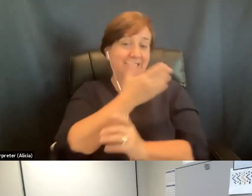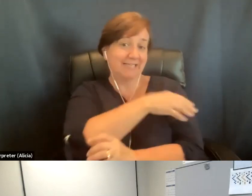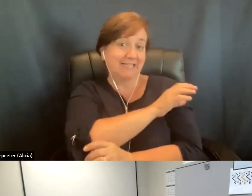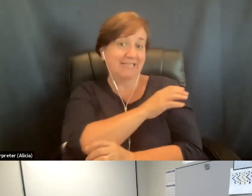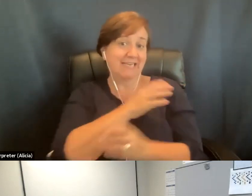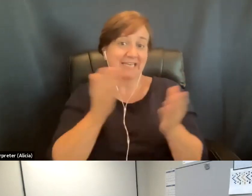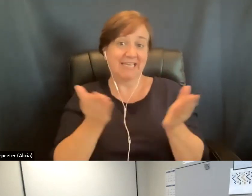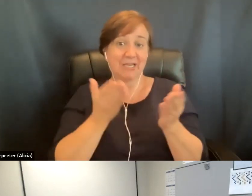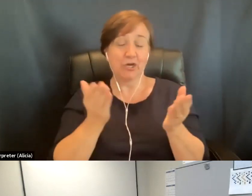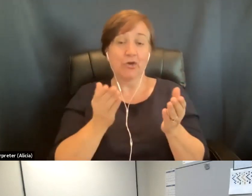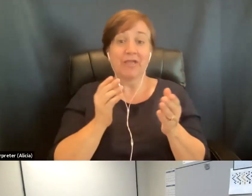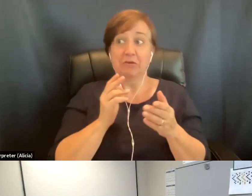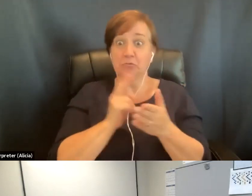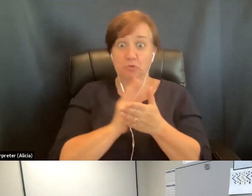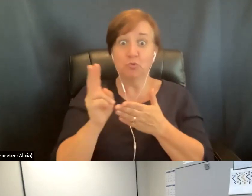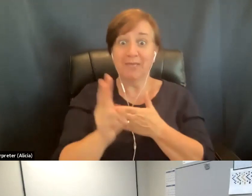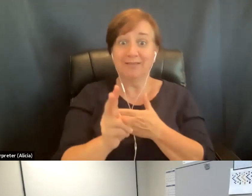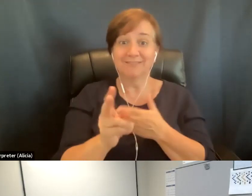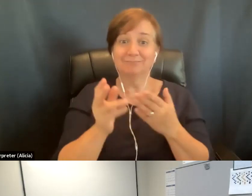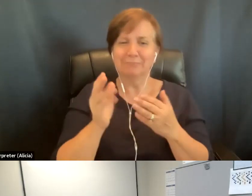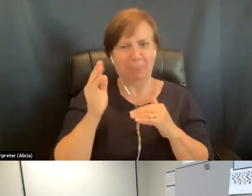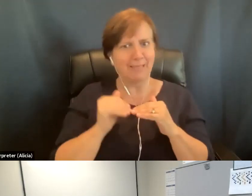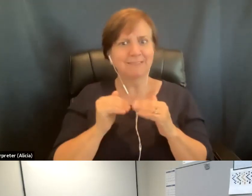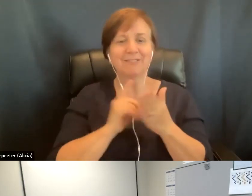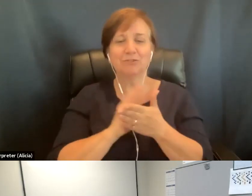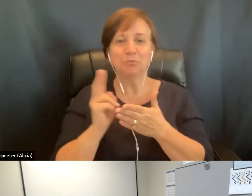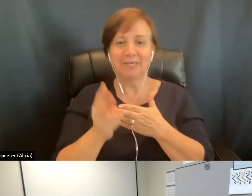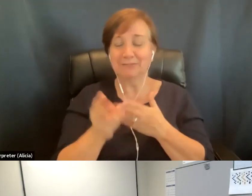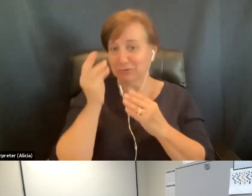Ram Subramaniam (He/him): Less than two weeks, hopefully so just to let you know and.